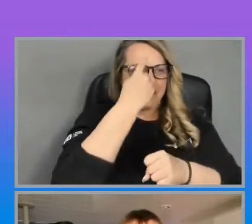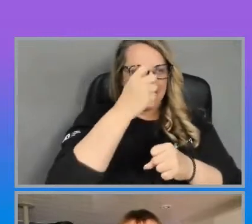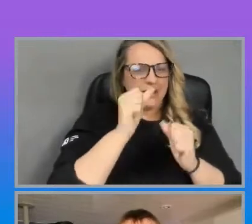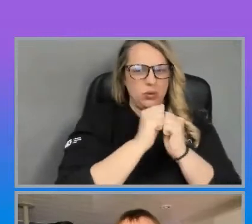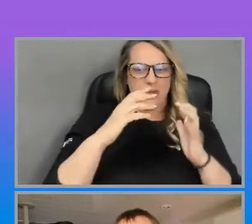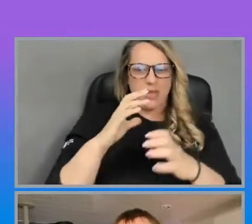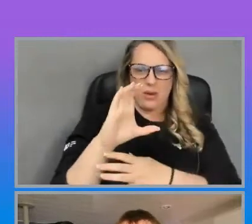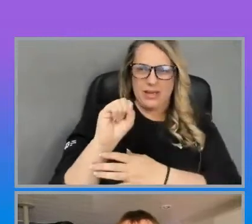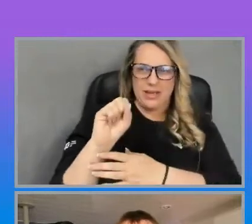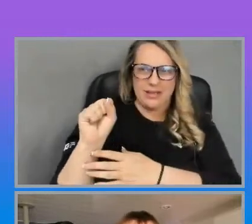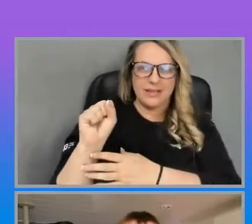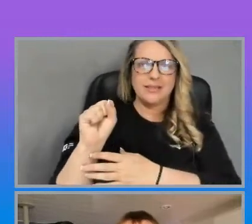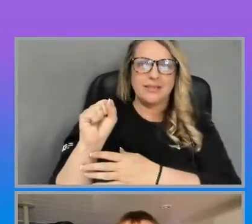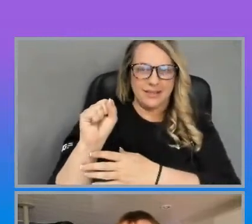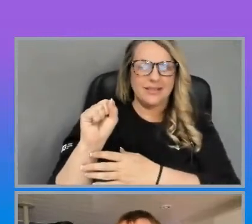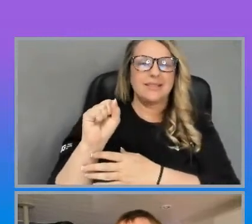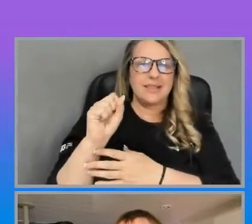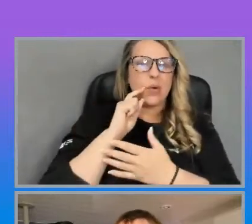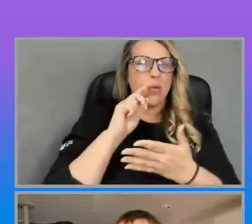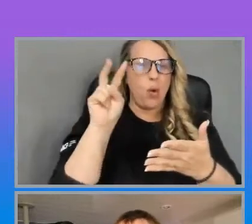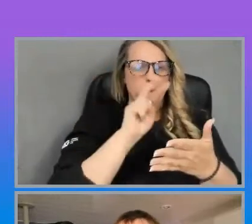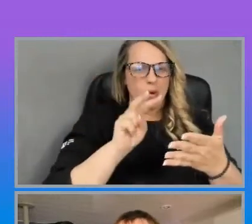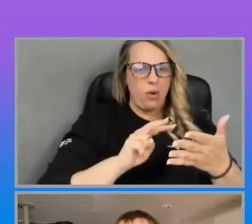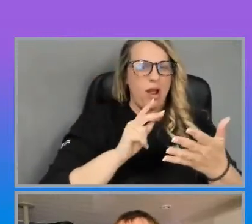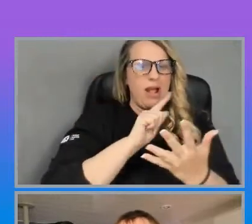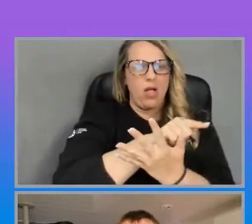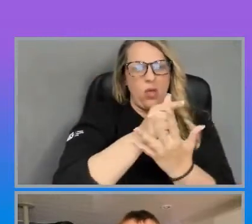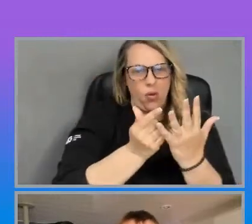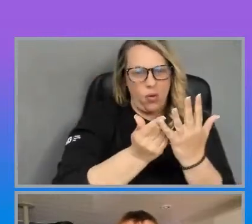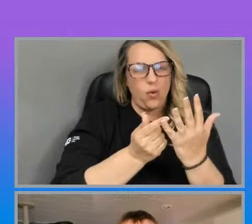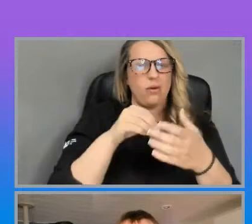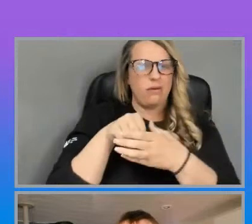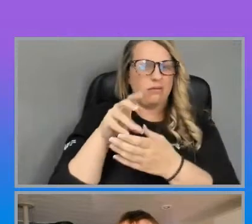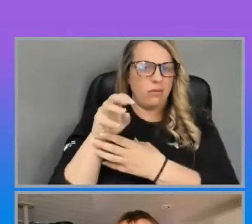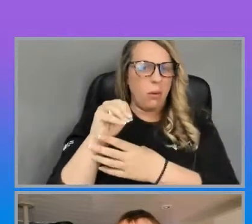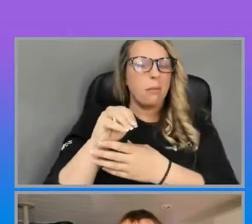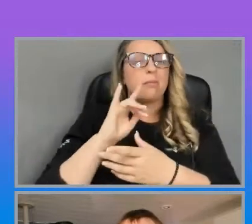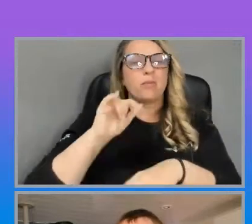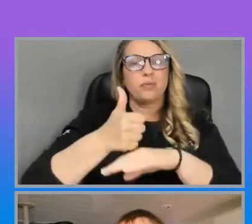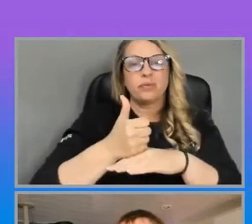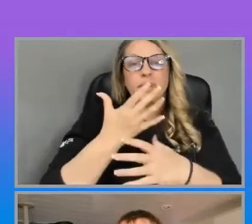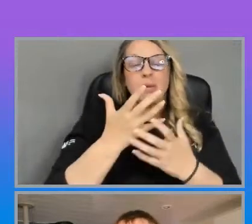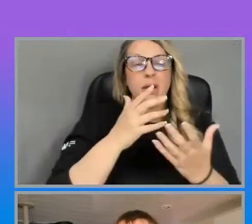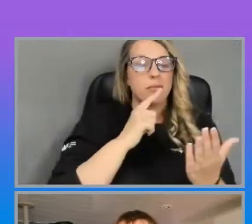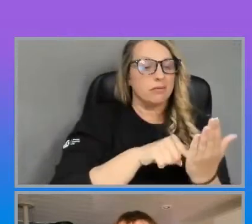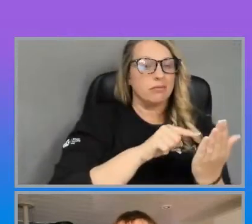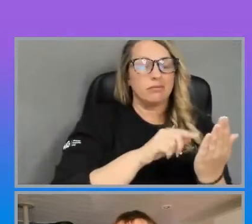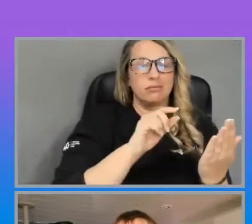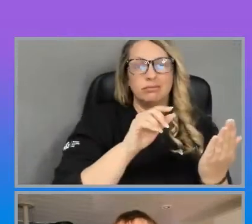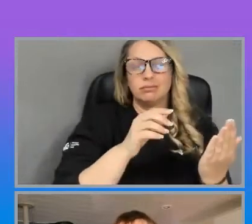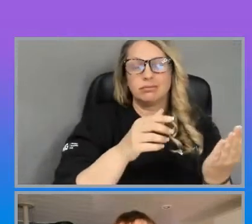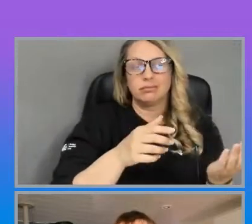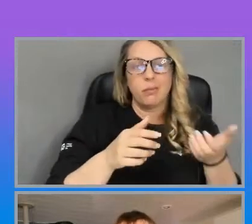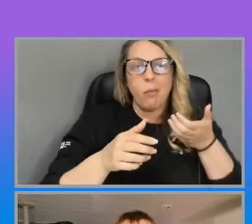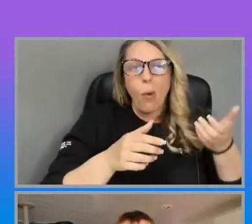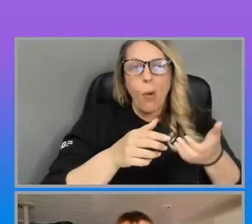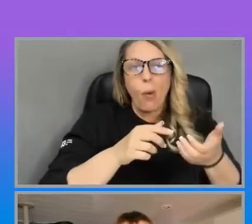sense without CSS that will be read out in the order it appears in the Dom. You know, perhaps that aligns to your mobile